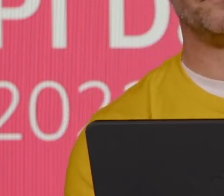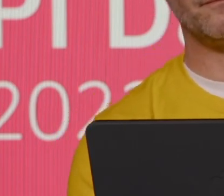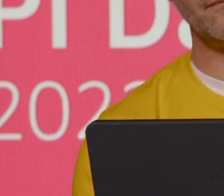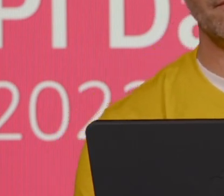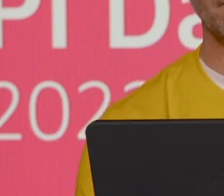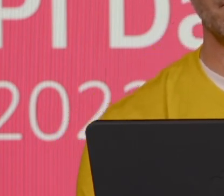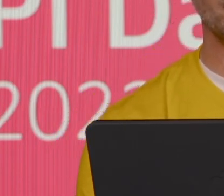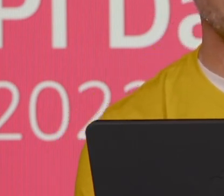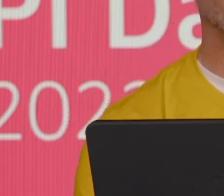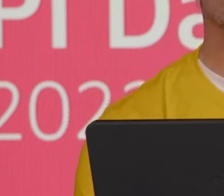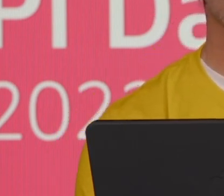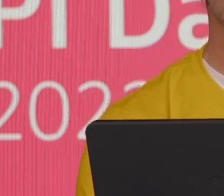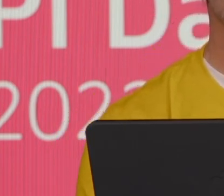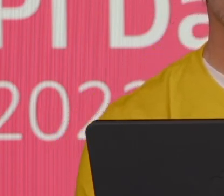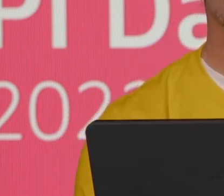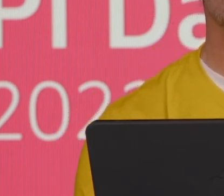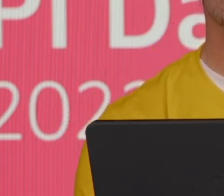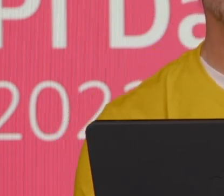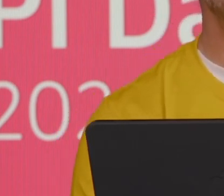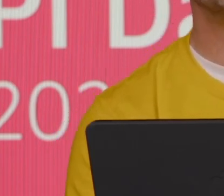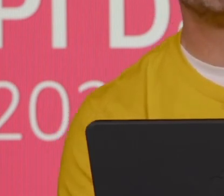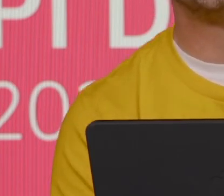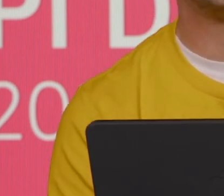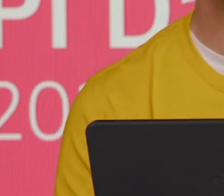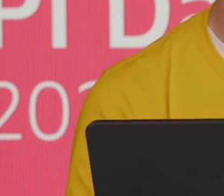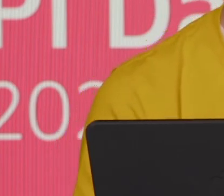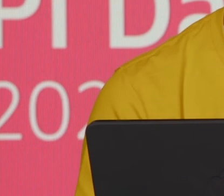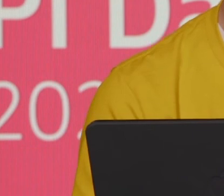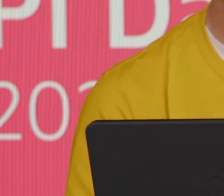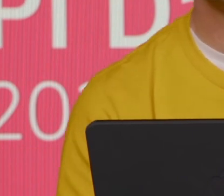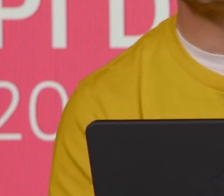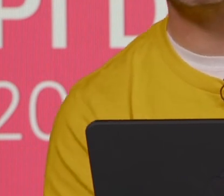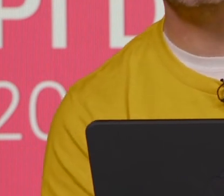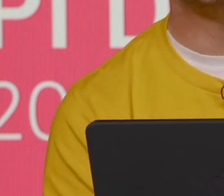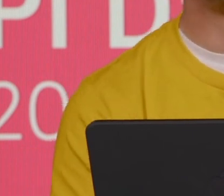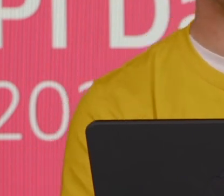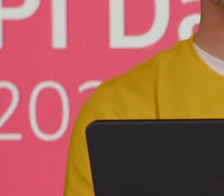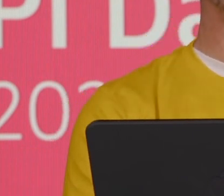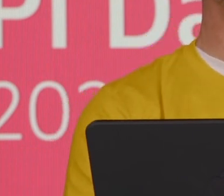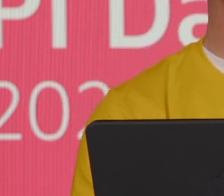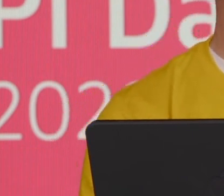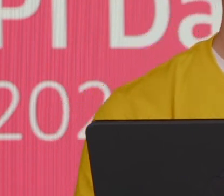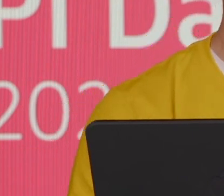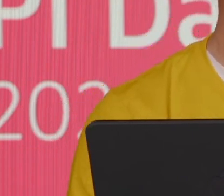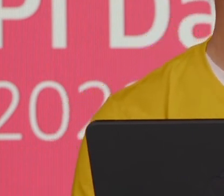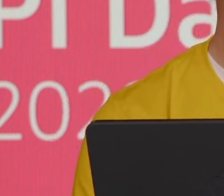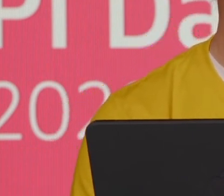And you can see in front of us, we have a bunch of these, a bunch of these little pies. So Steve, tell us a little bit more,